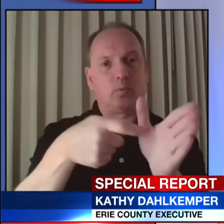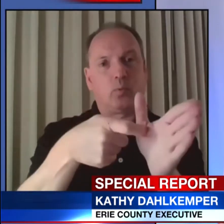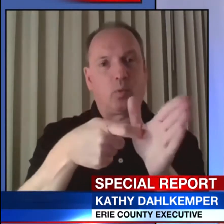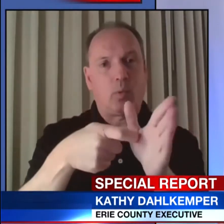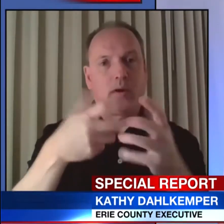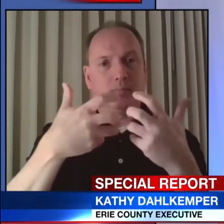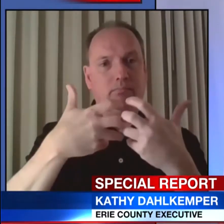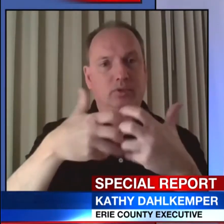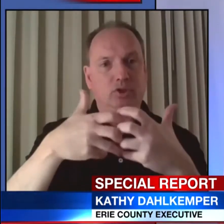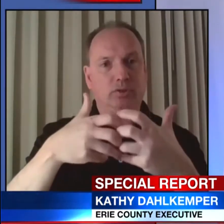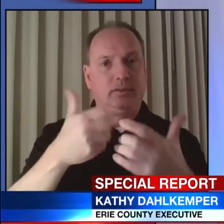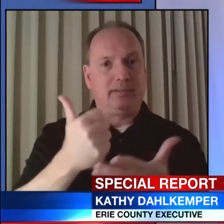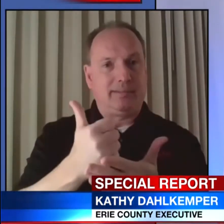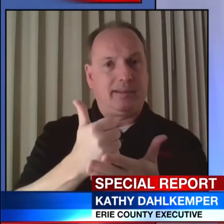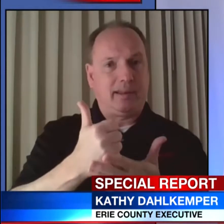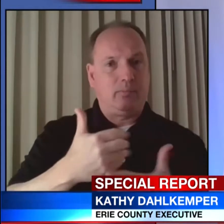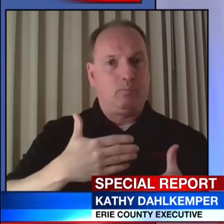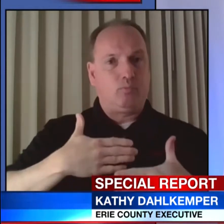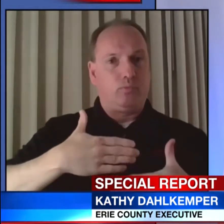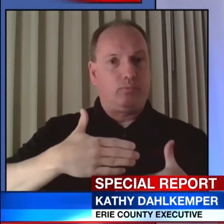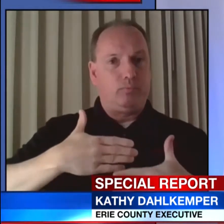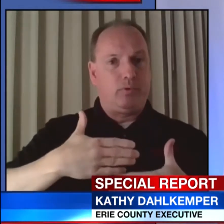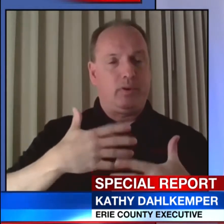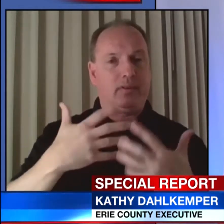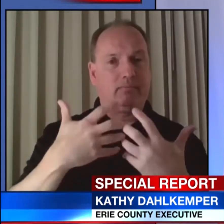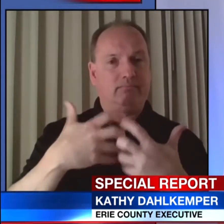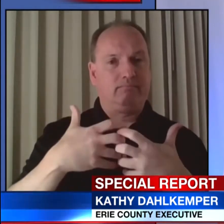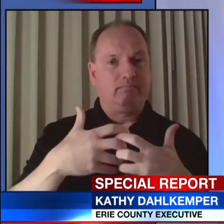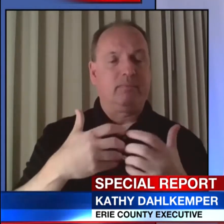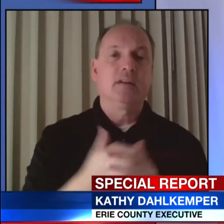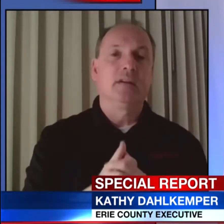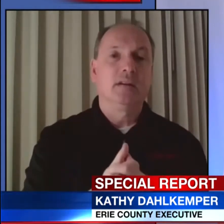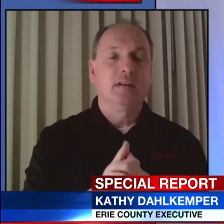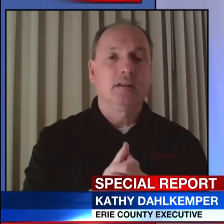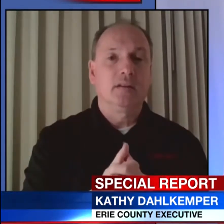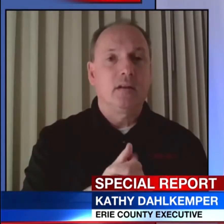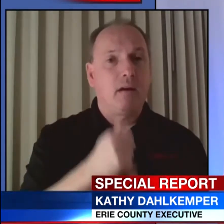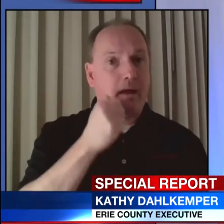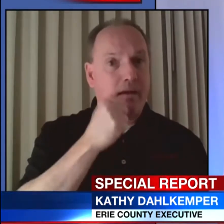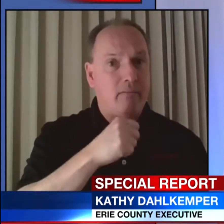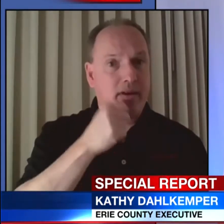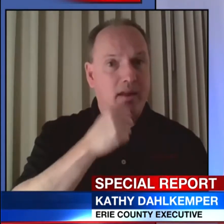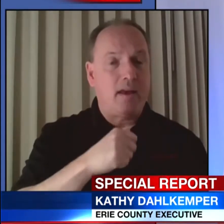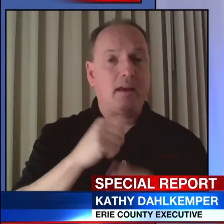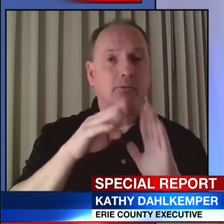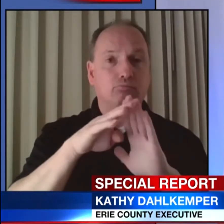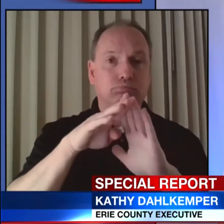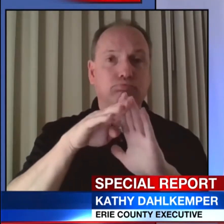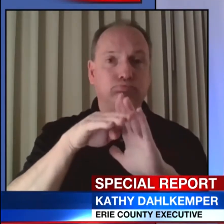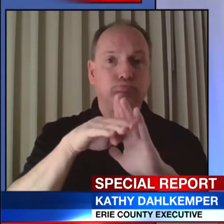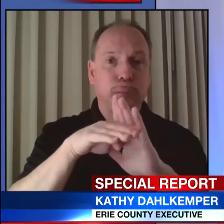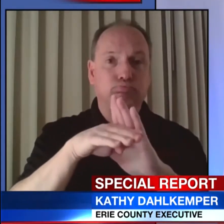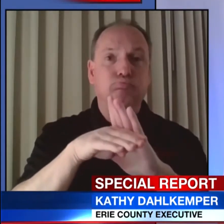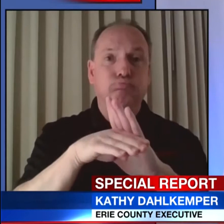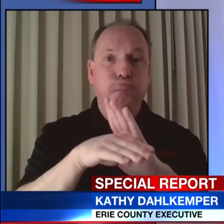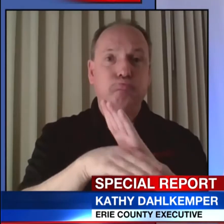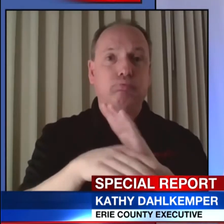WITH ONE PERSON BEING ON A VENTILATOR IN THOSE HOSPITALS. J WHILE OUR DAILY CASE